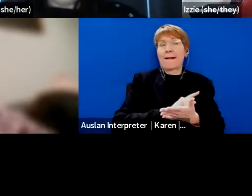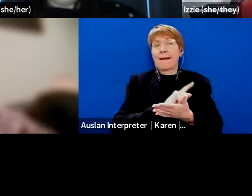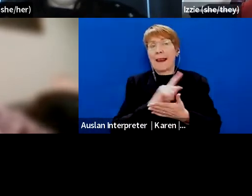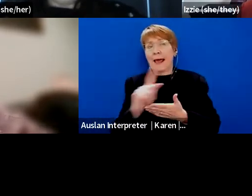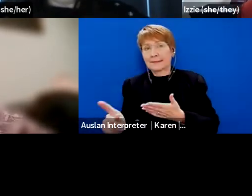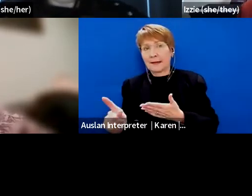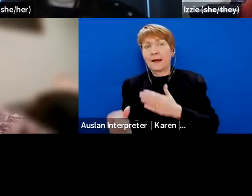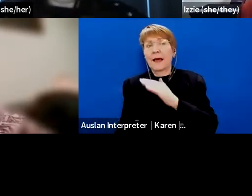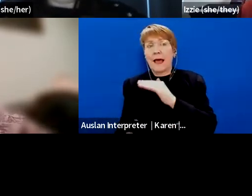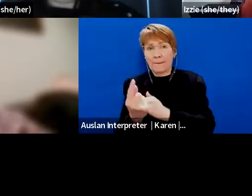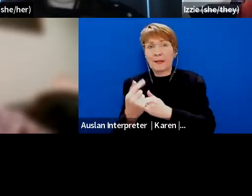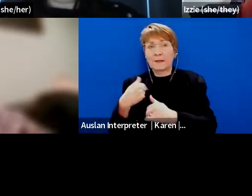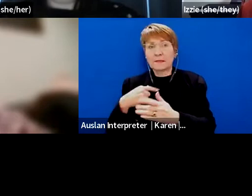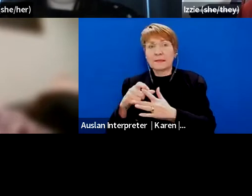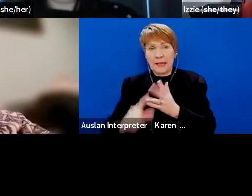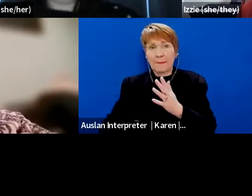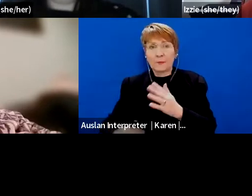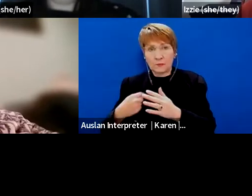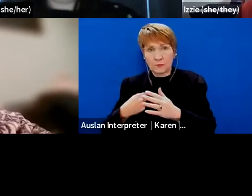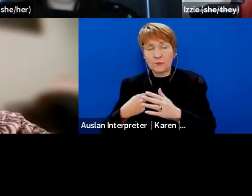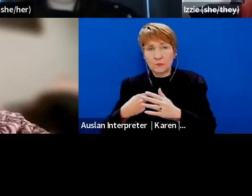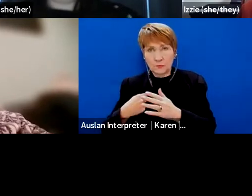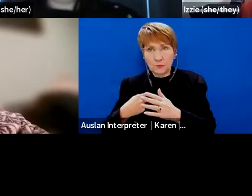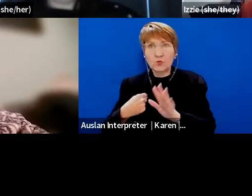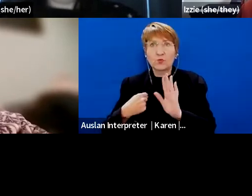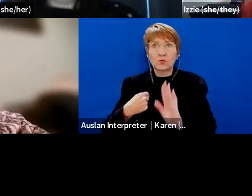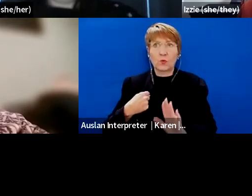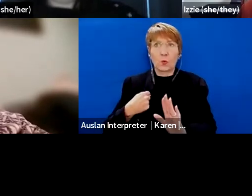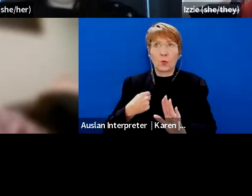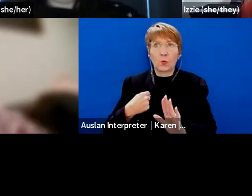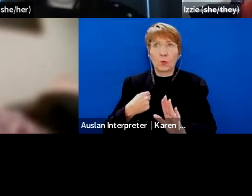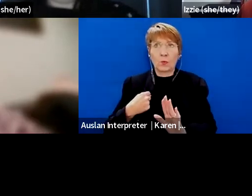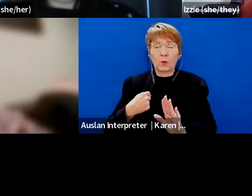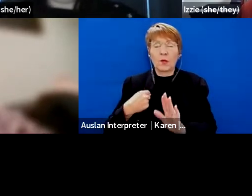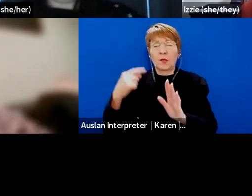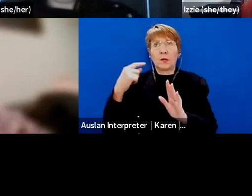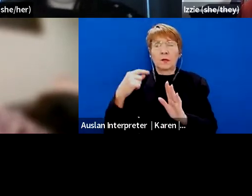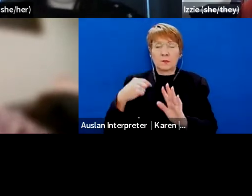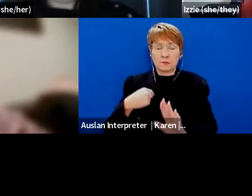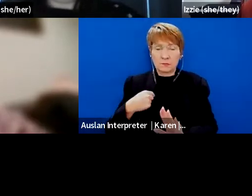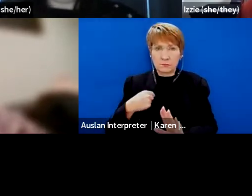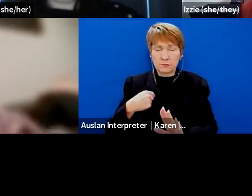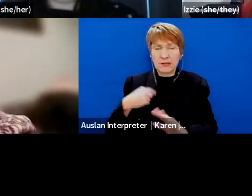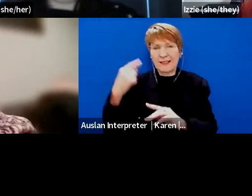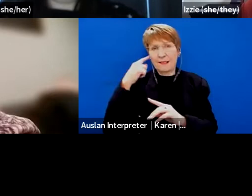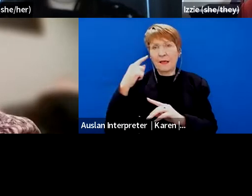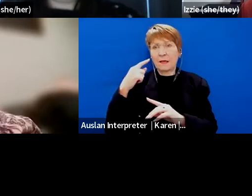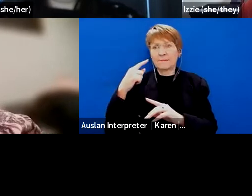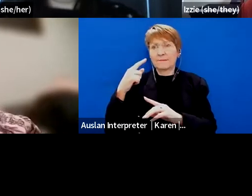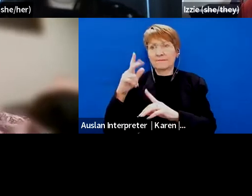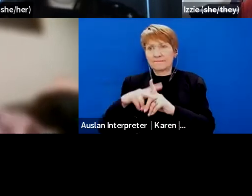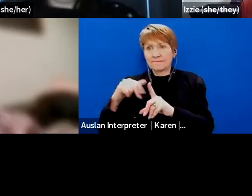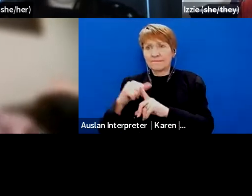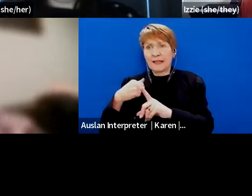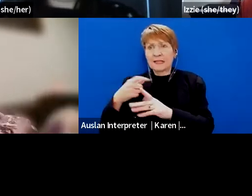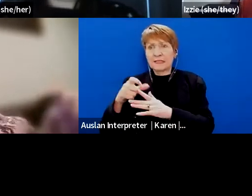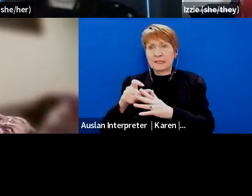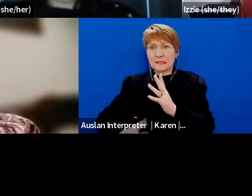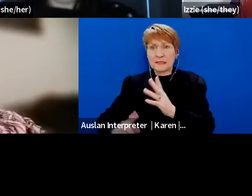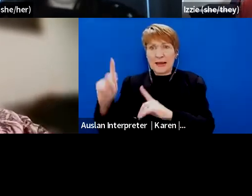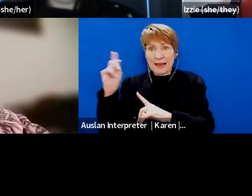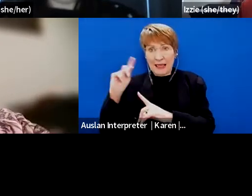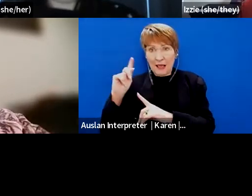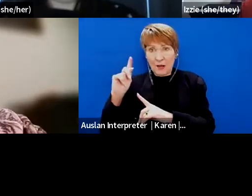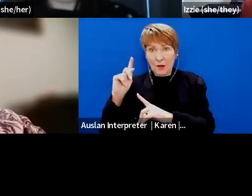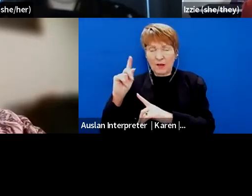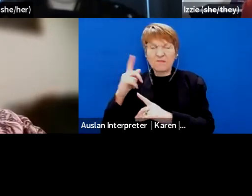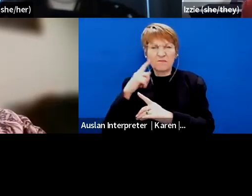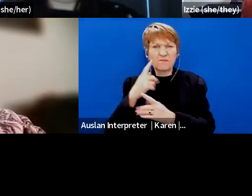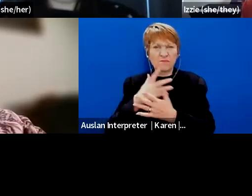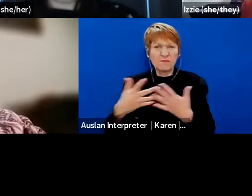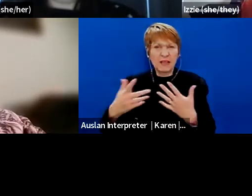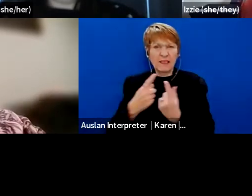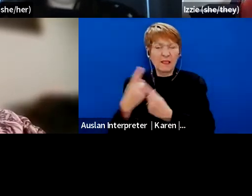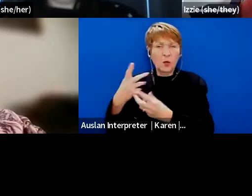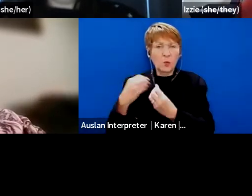But I guess the main sources of information for me. Now, I'm trying to navigate being diagnosed and being disabled. It has been social media.